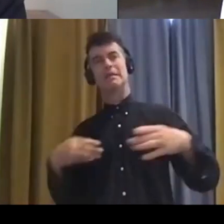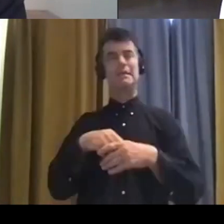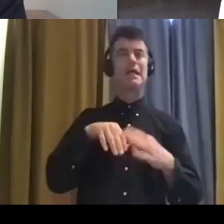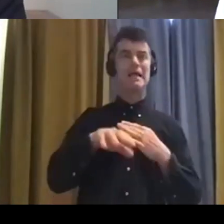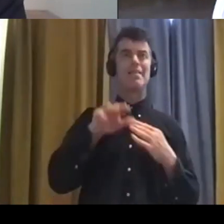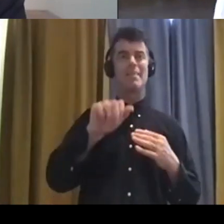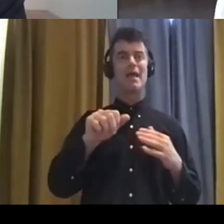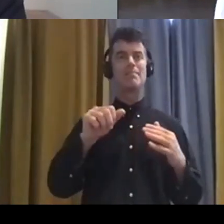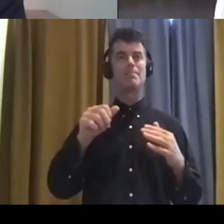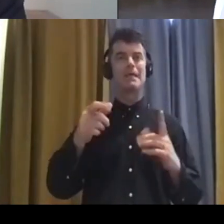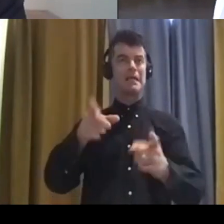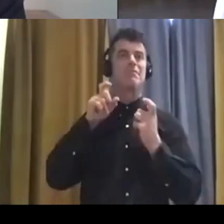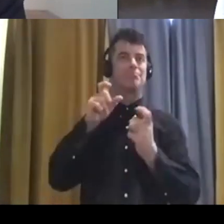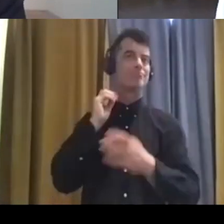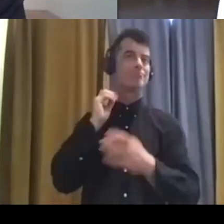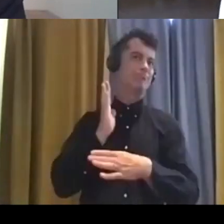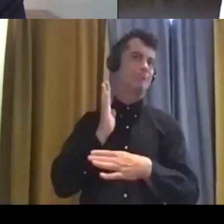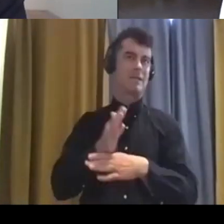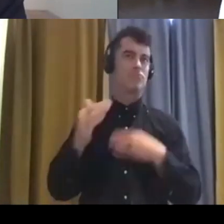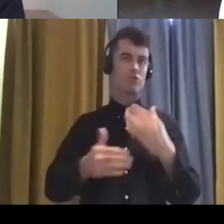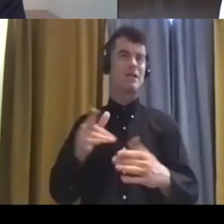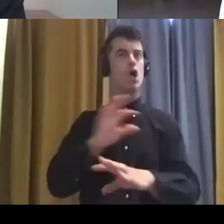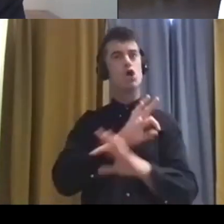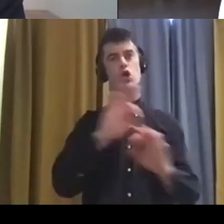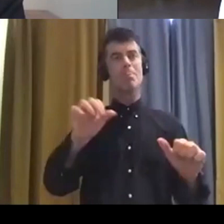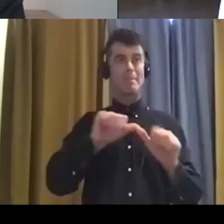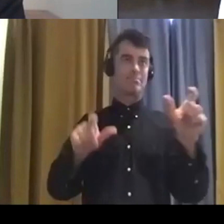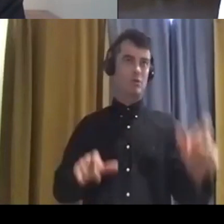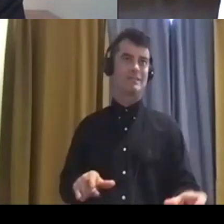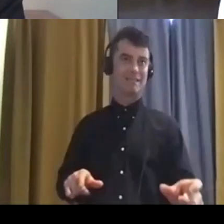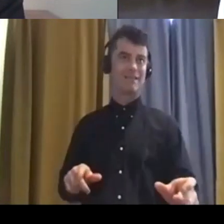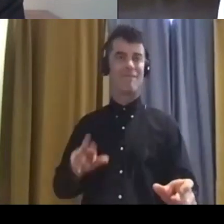process that this you know that they're not the best candidate which I think really needs